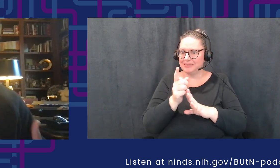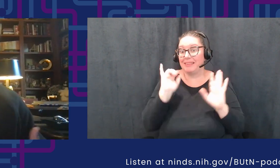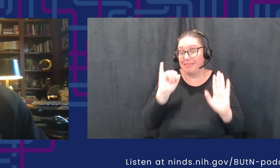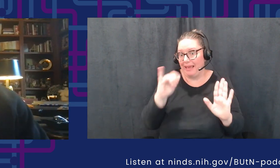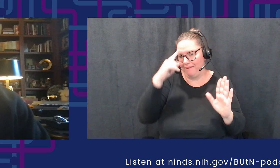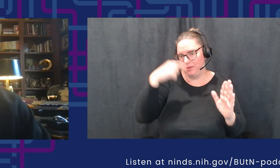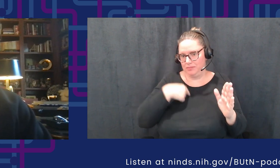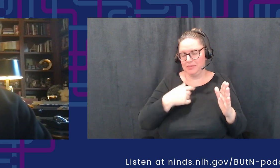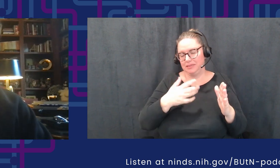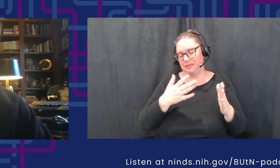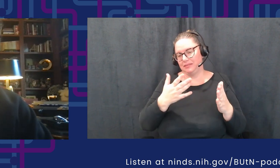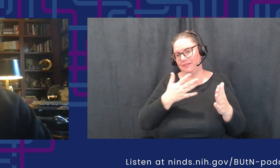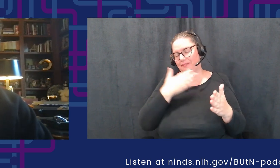to me is very, very powerful.